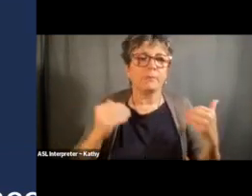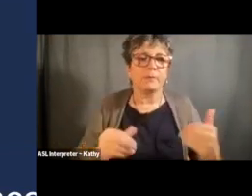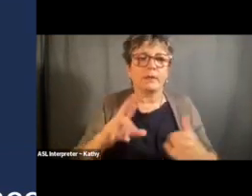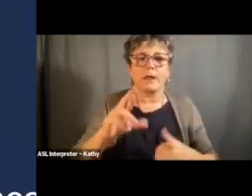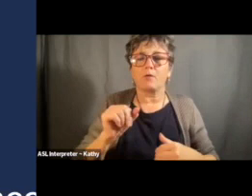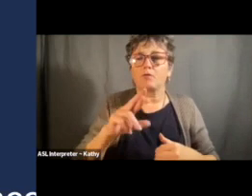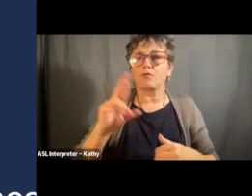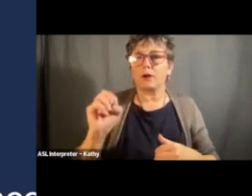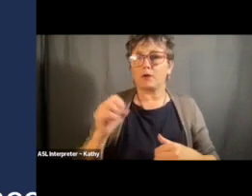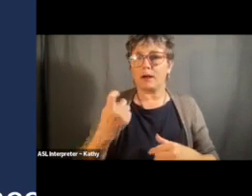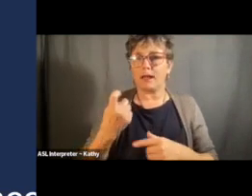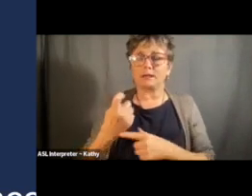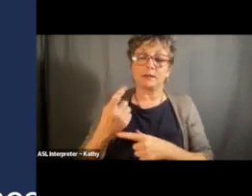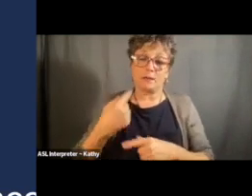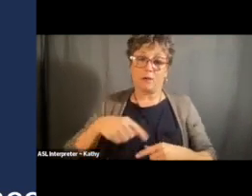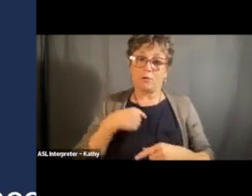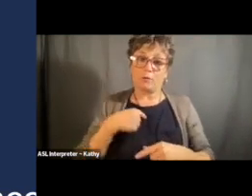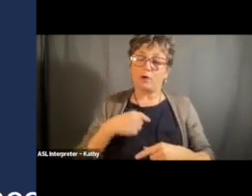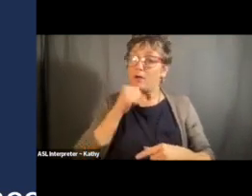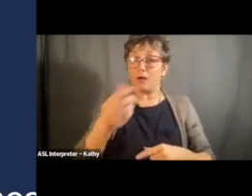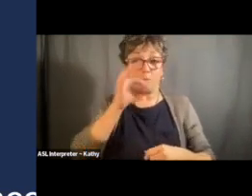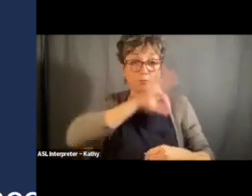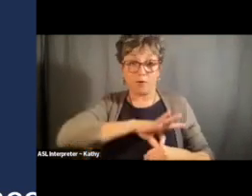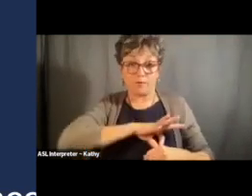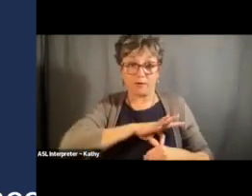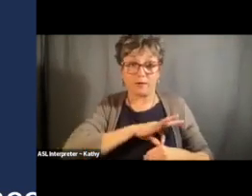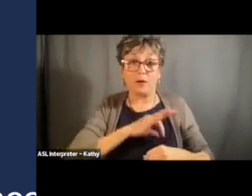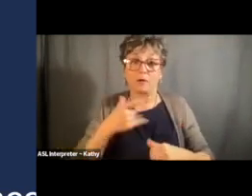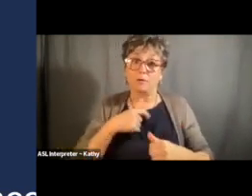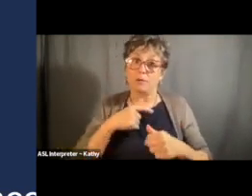and we were created to accelerate research and treatments by removing barriers